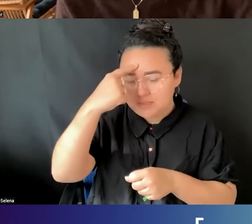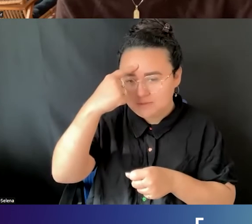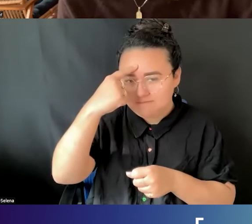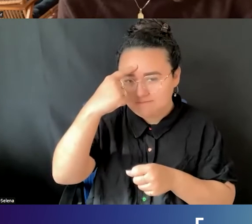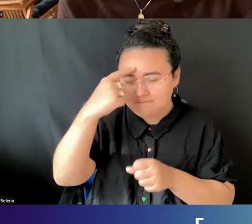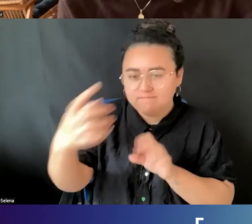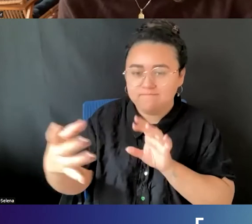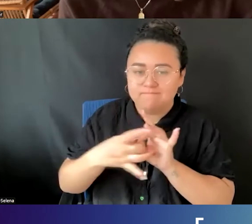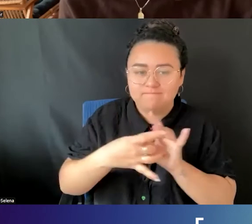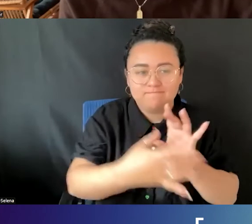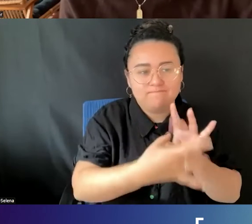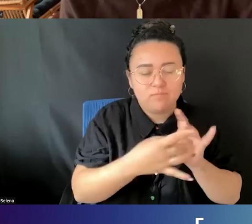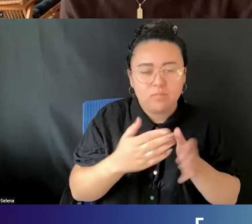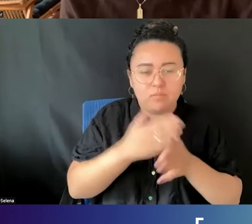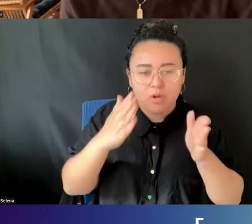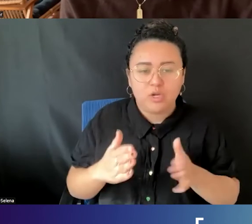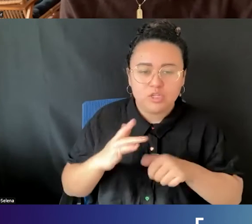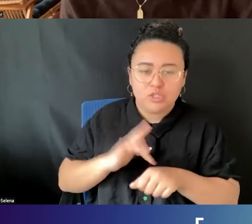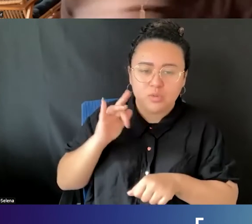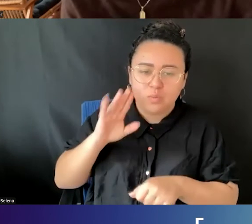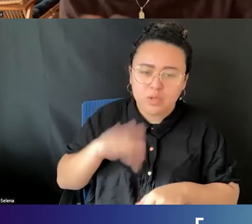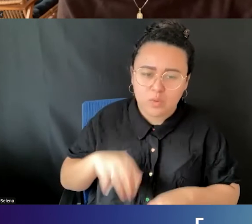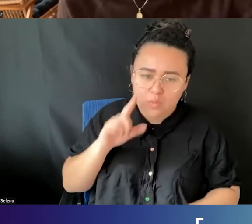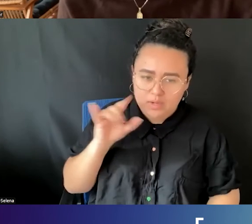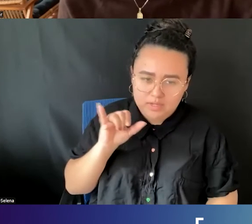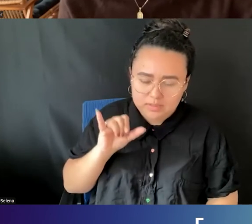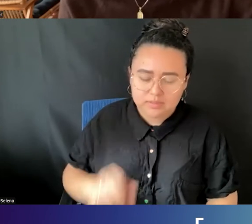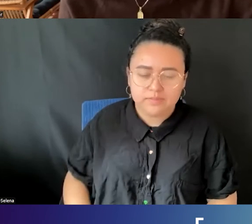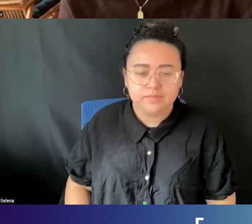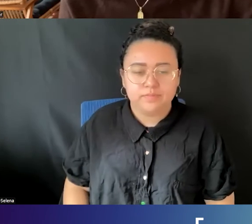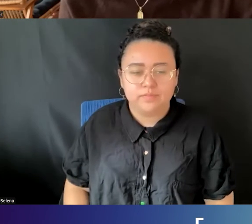We know what it is. And I guess that's something that I would add is that